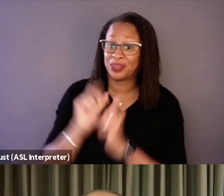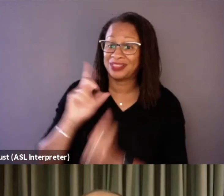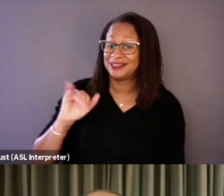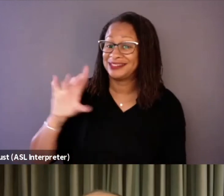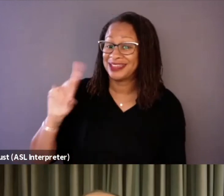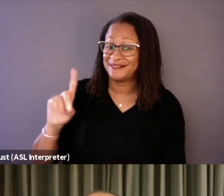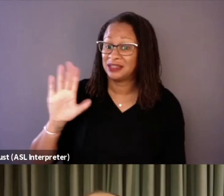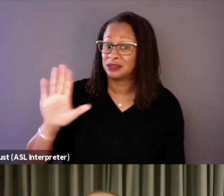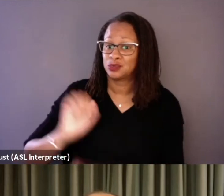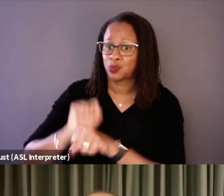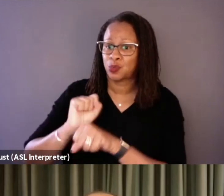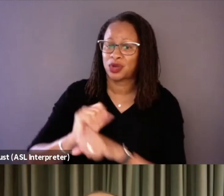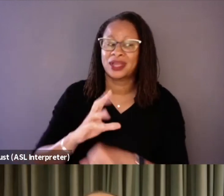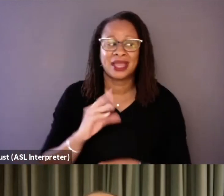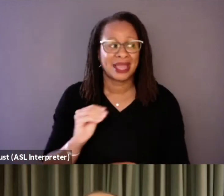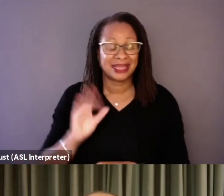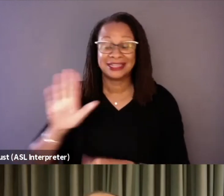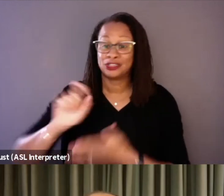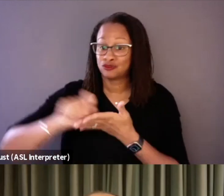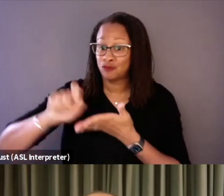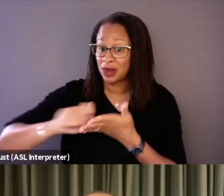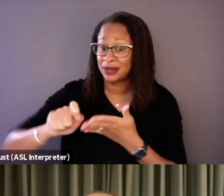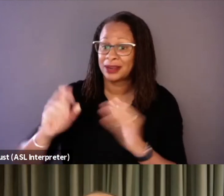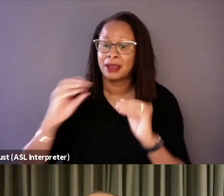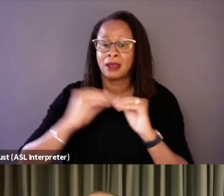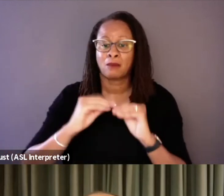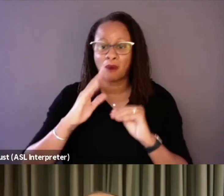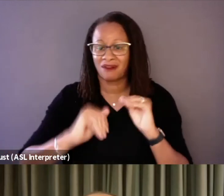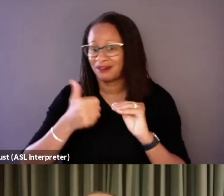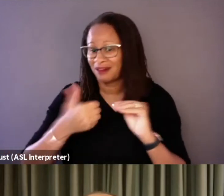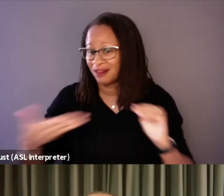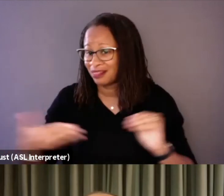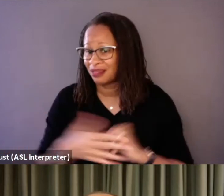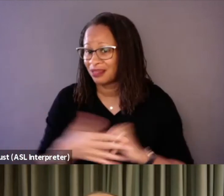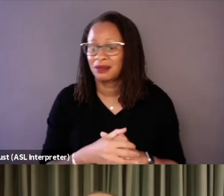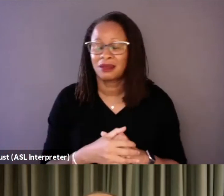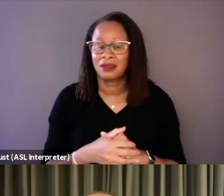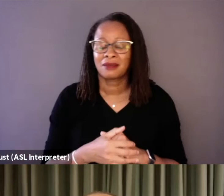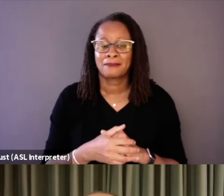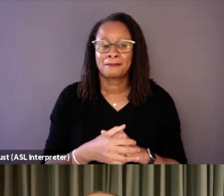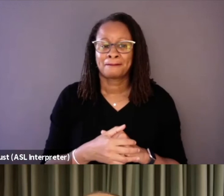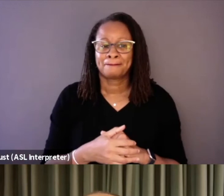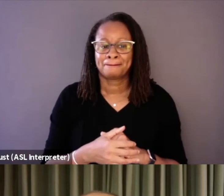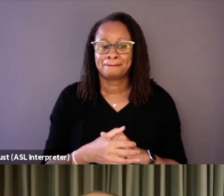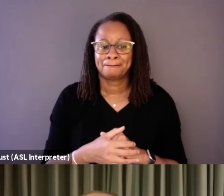David's writing, I think more than anything. And as Simon was saying, it really is kind of